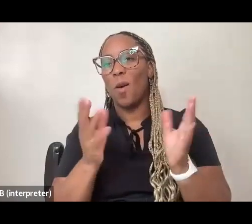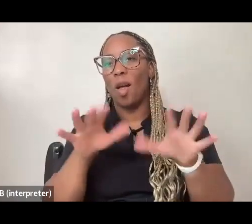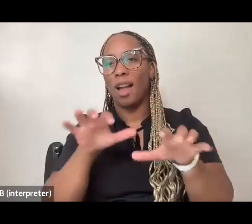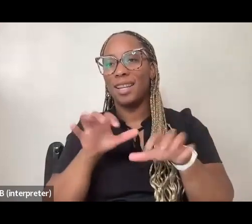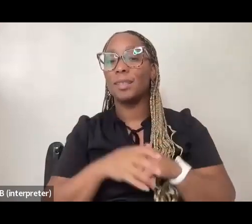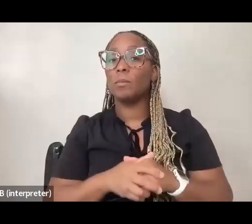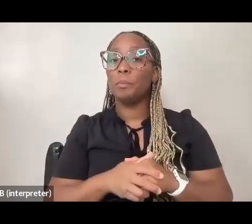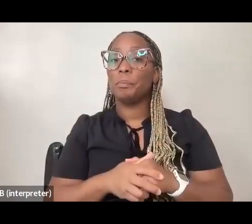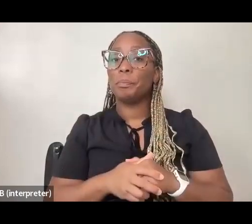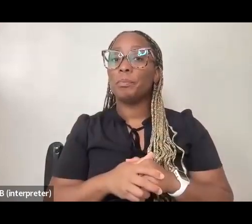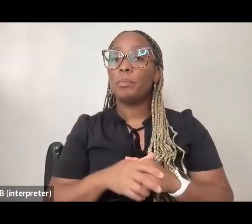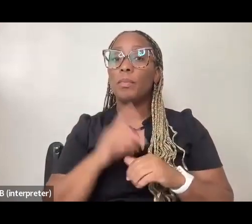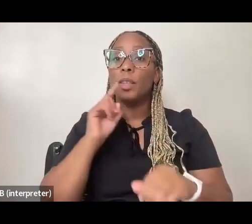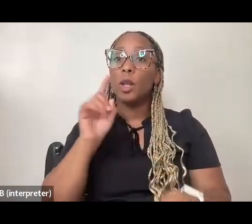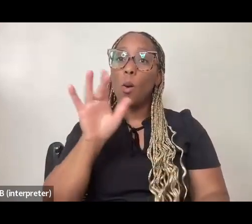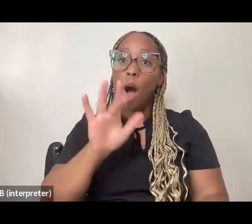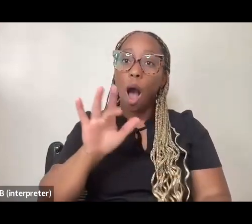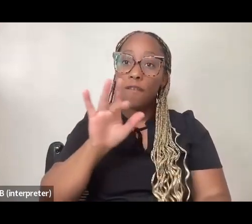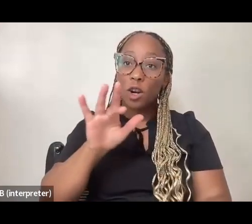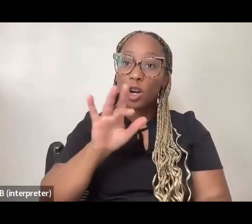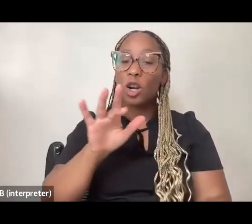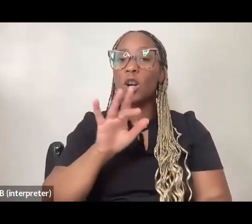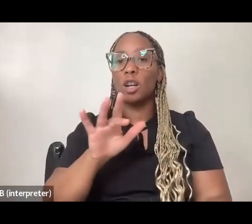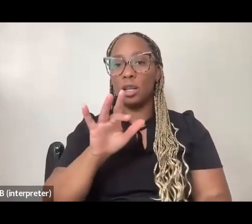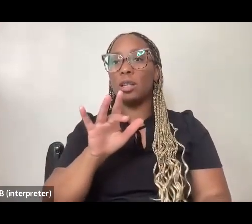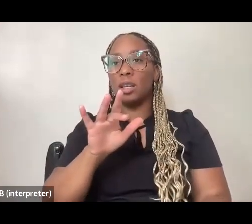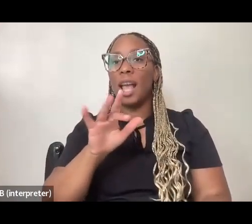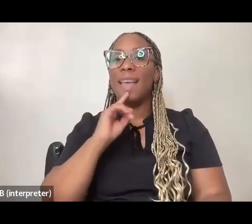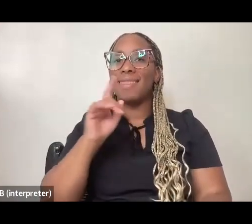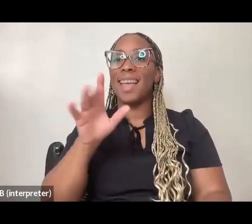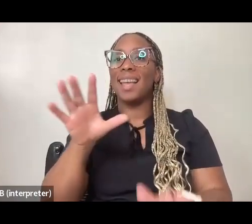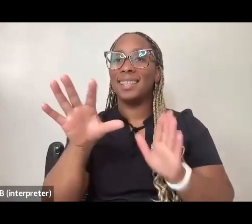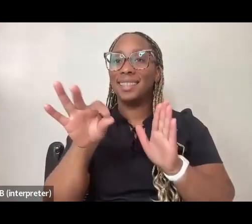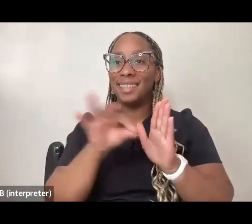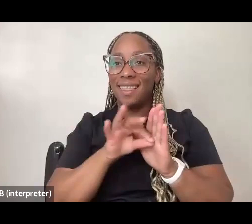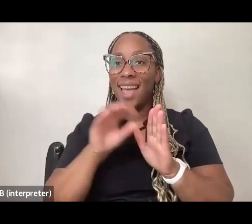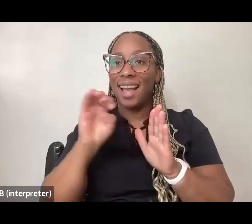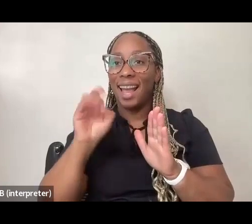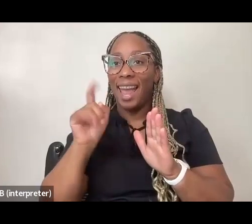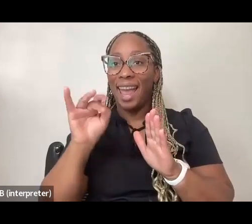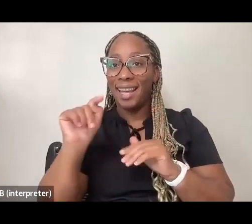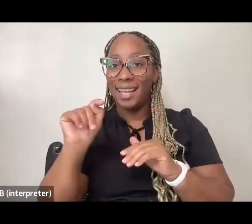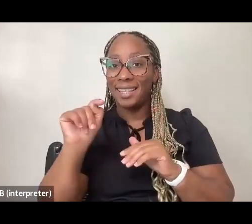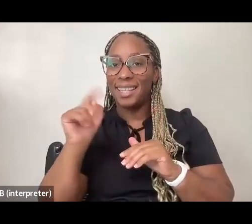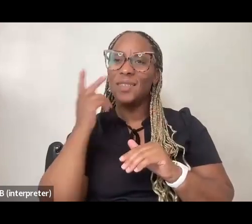hover over or click a specific section of your transcript then select the edIT option which appears as a pencil.